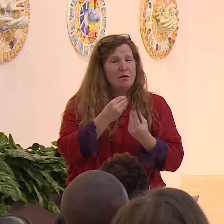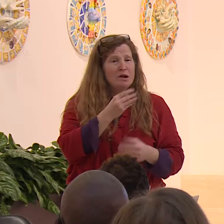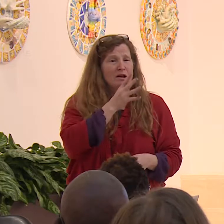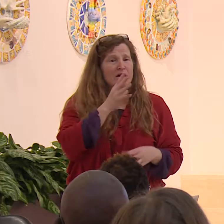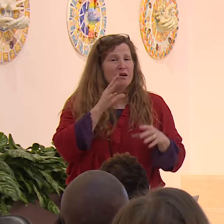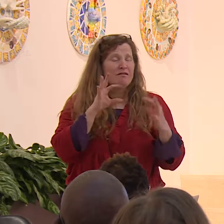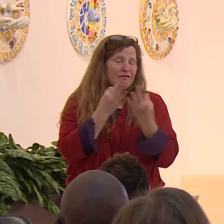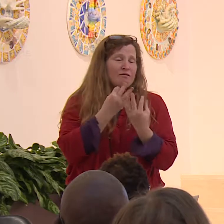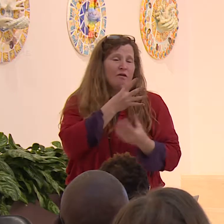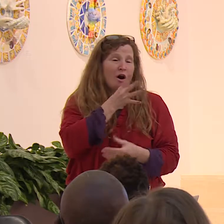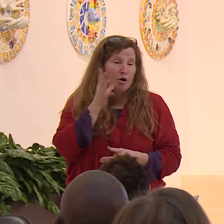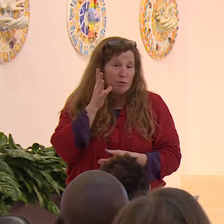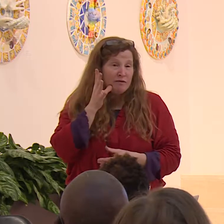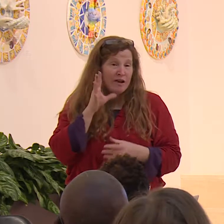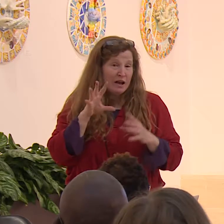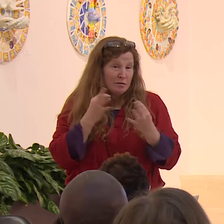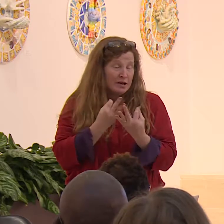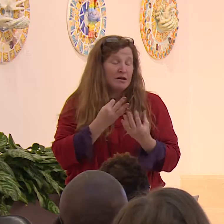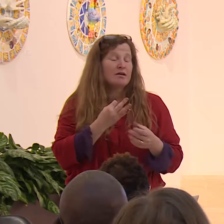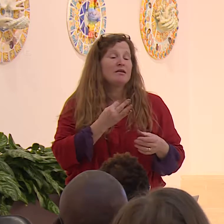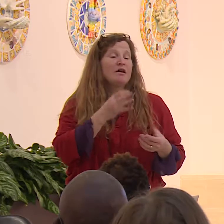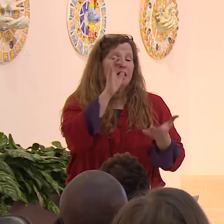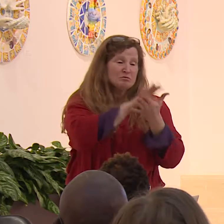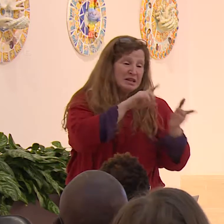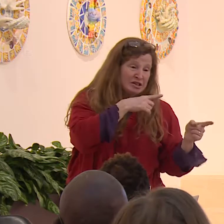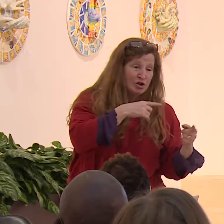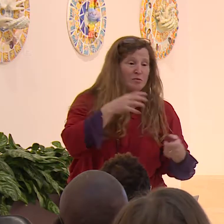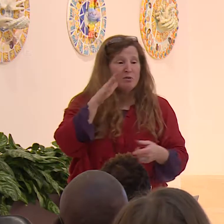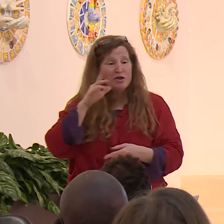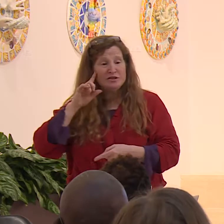This is showing the story of a family who lived on a farm